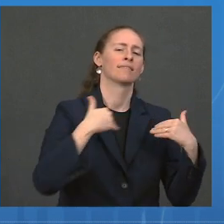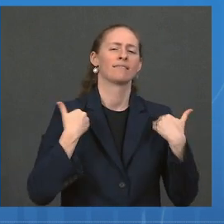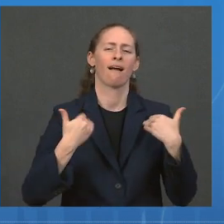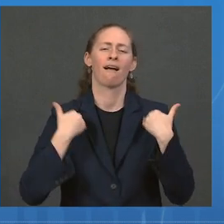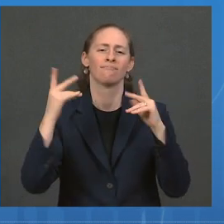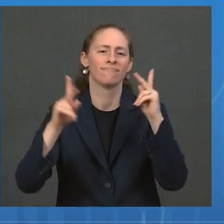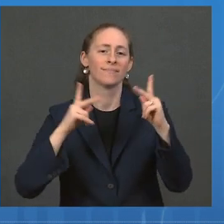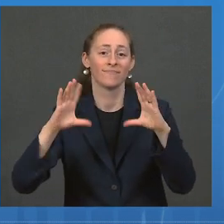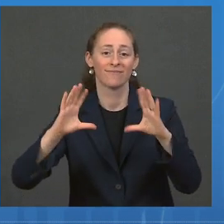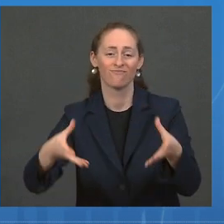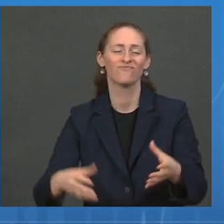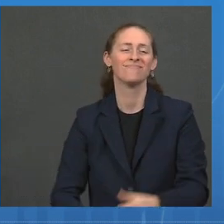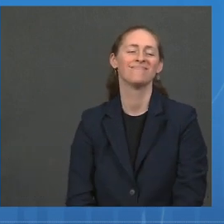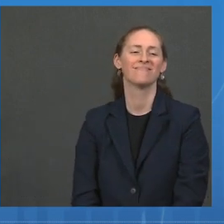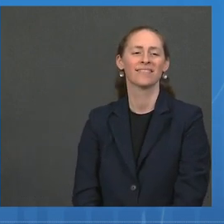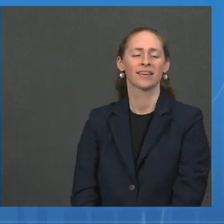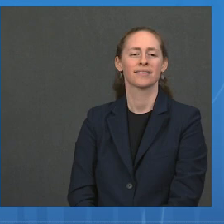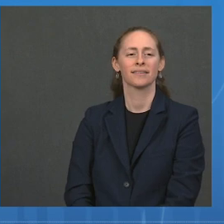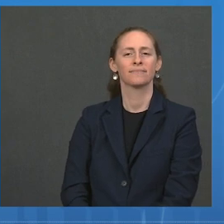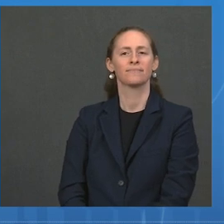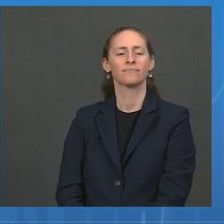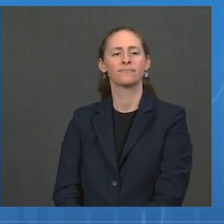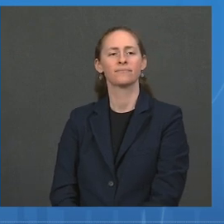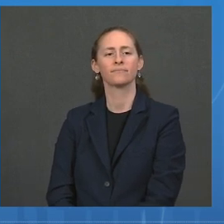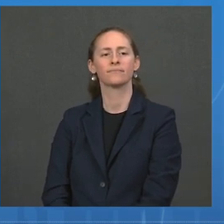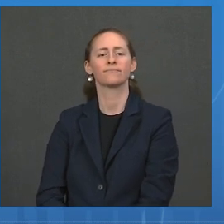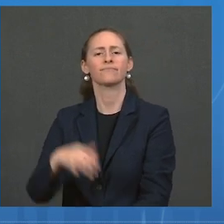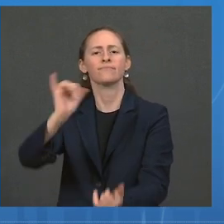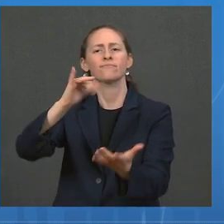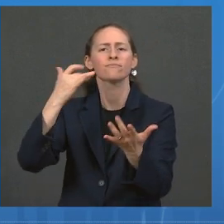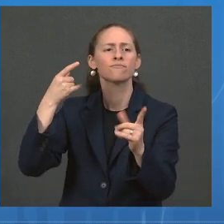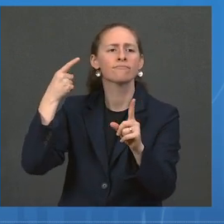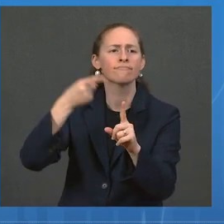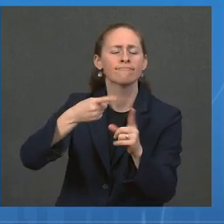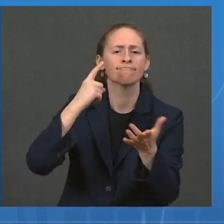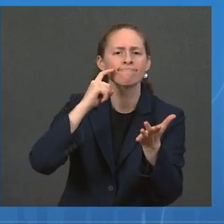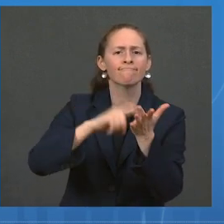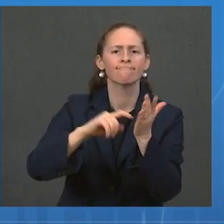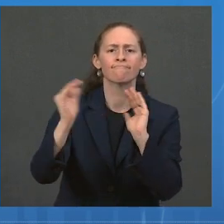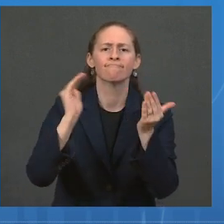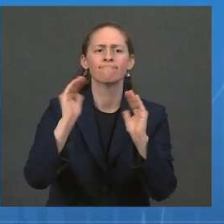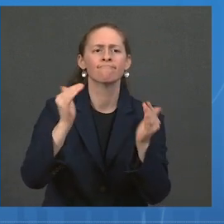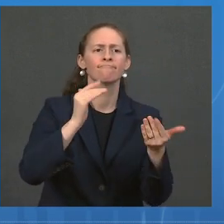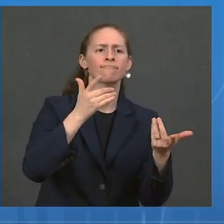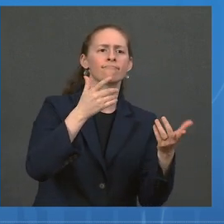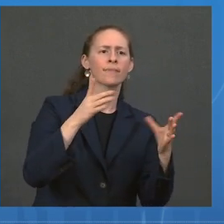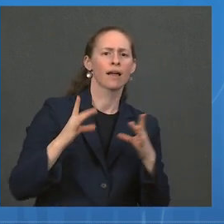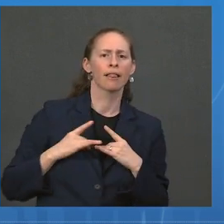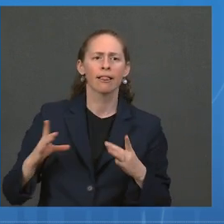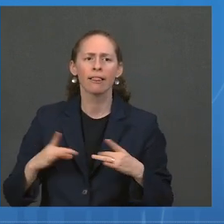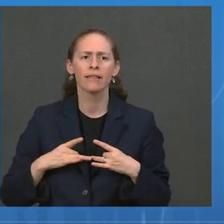In addition to cases, hospitalizations, deaths, and vaccination status, we also continue to collect, analyze,